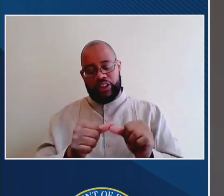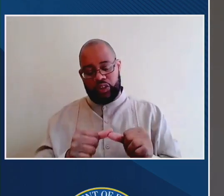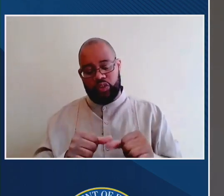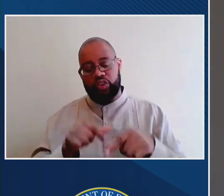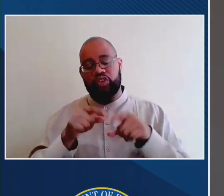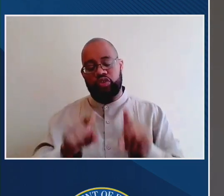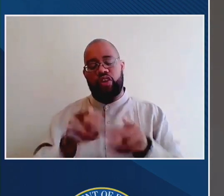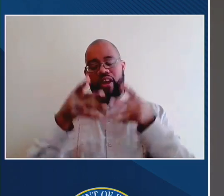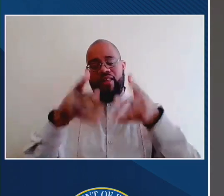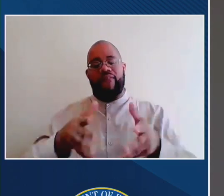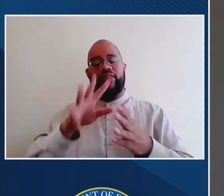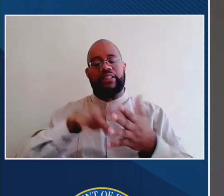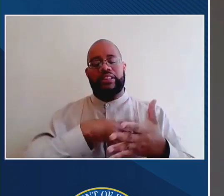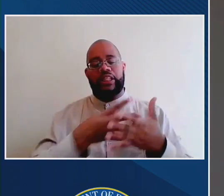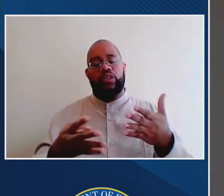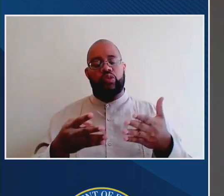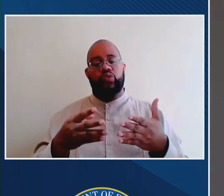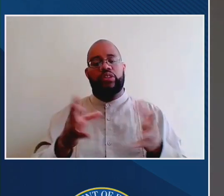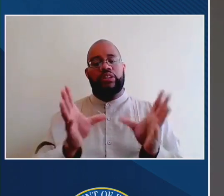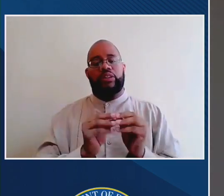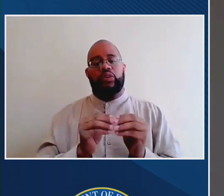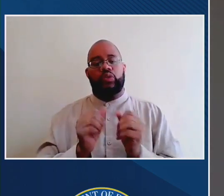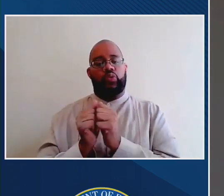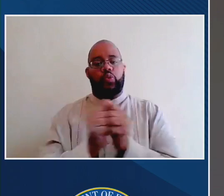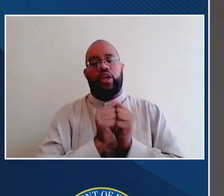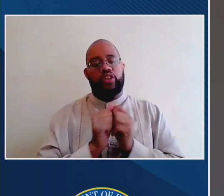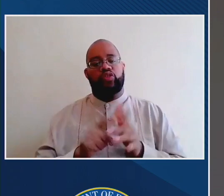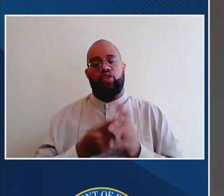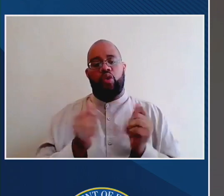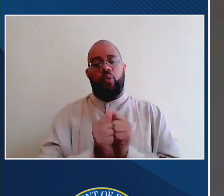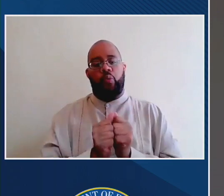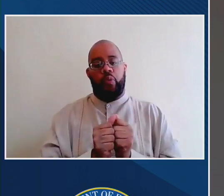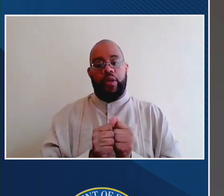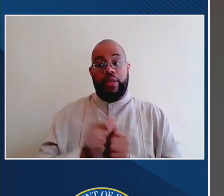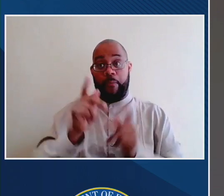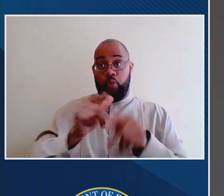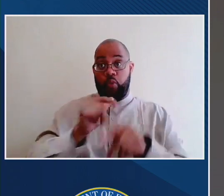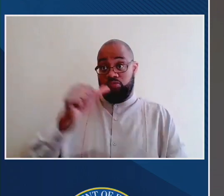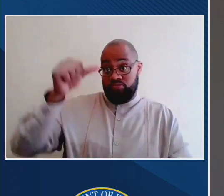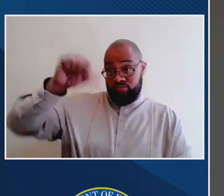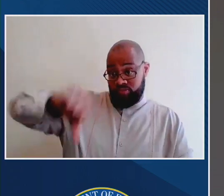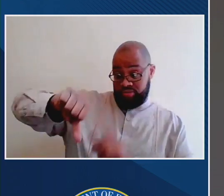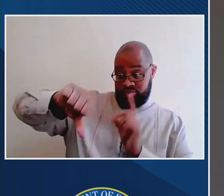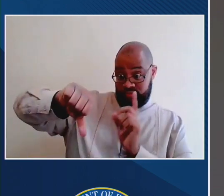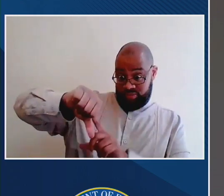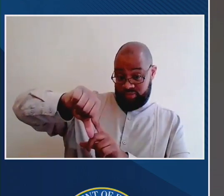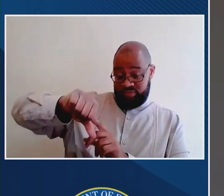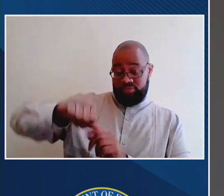scheduled session together, starting with the dissenter or dissenters being asked if